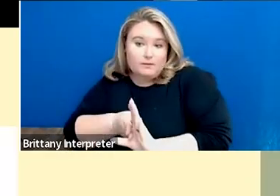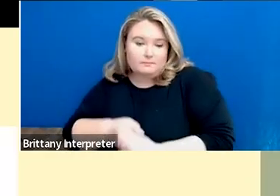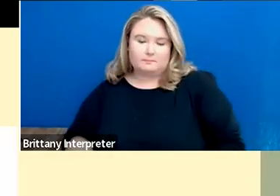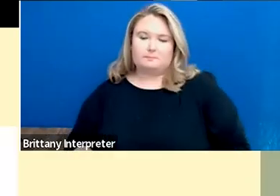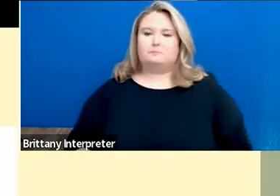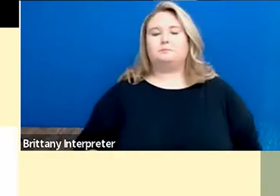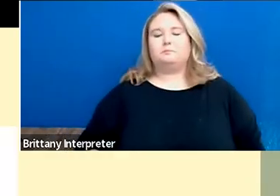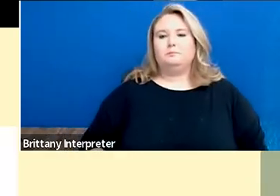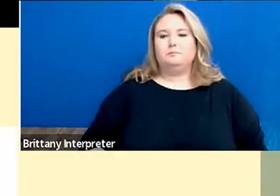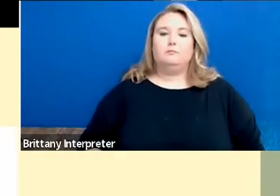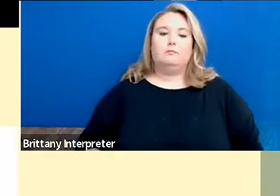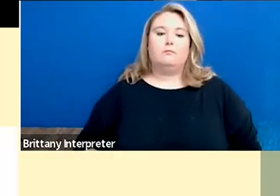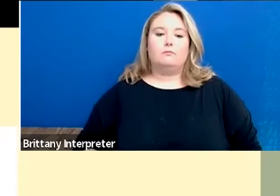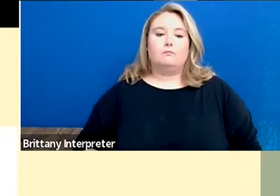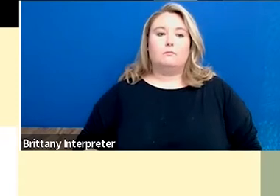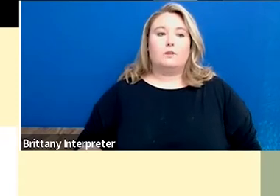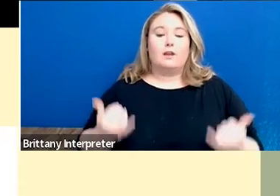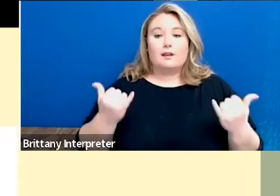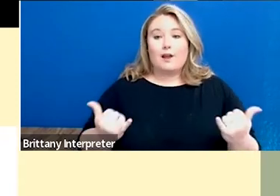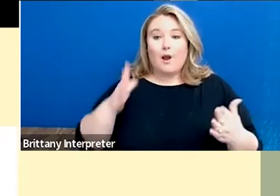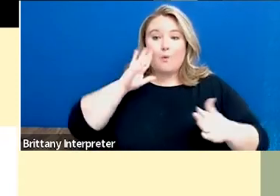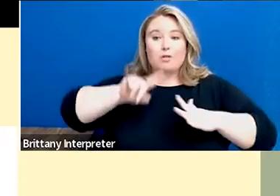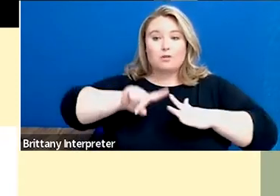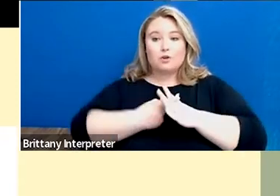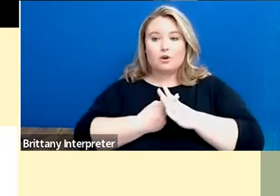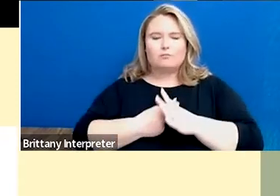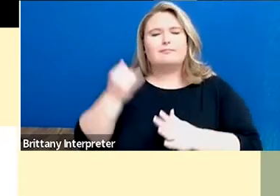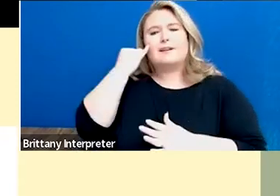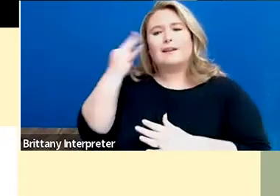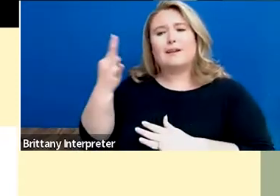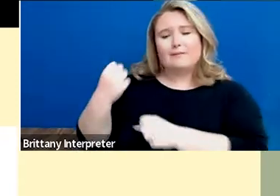So let me get everybody started. If you watched our trainings last year,